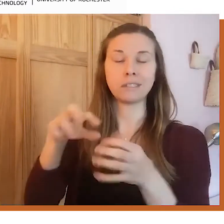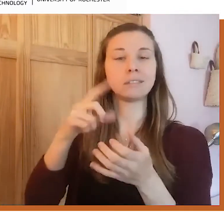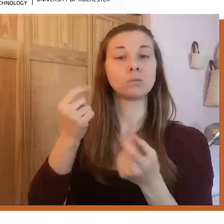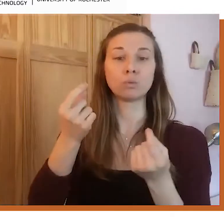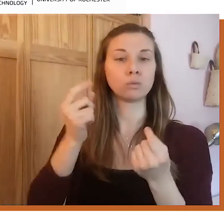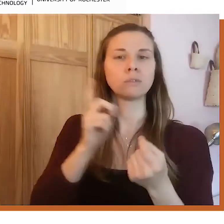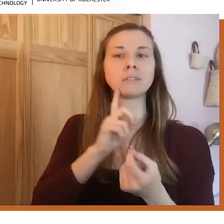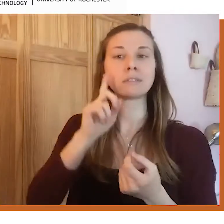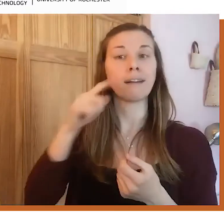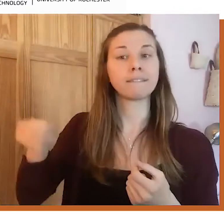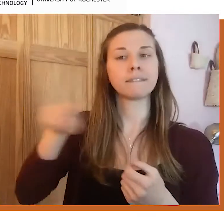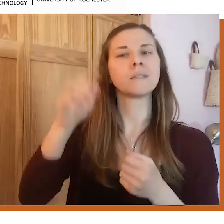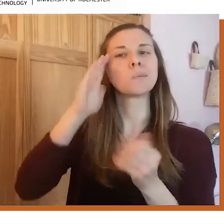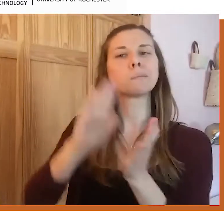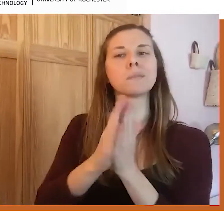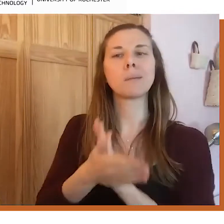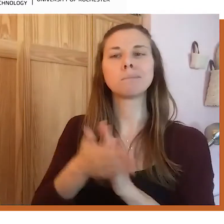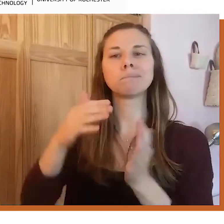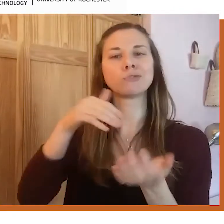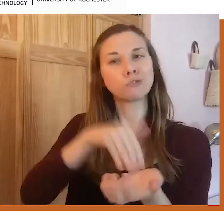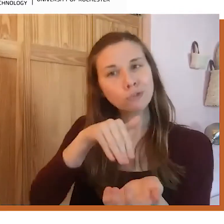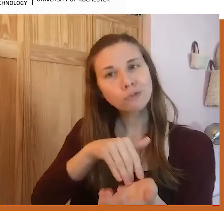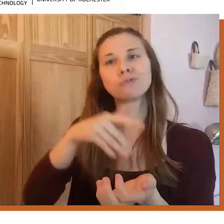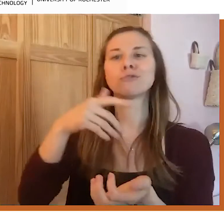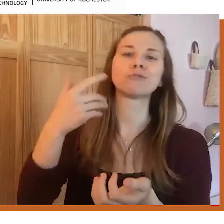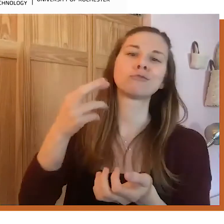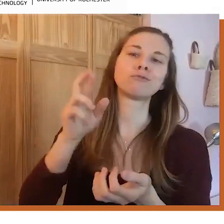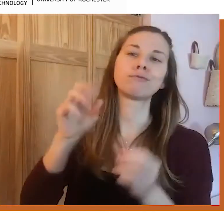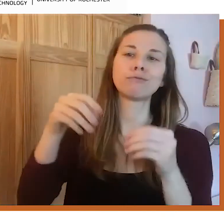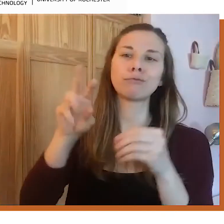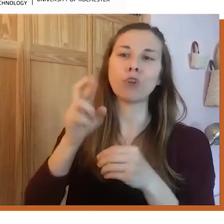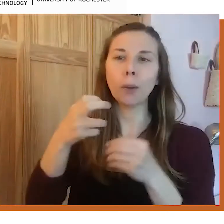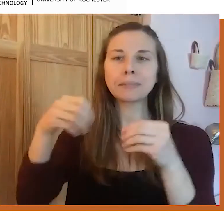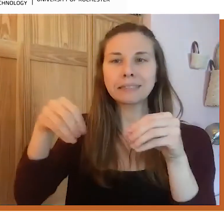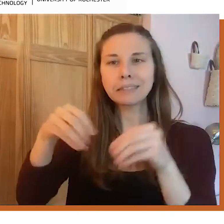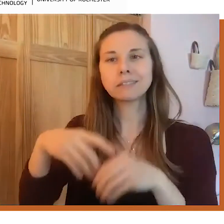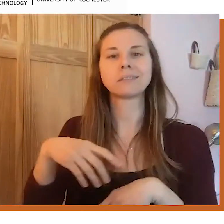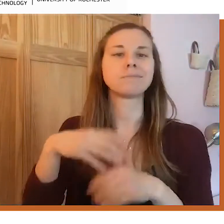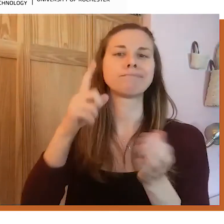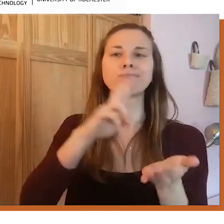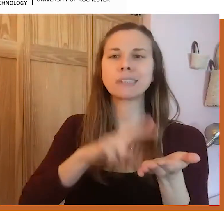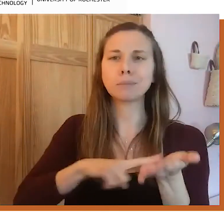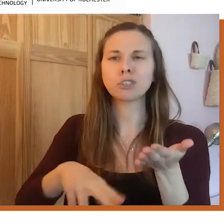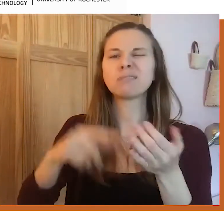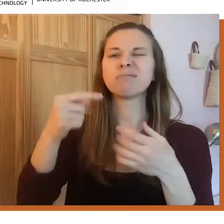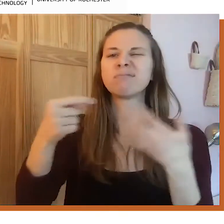It's a role reversal for students who are becoming doctors, pharmacists, receptionists,